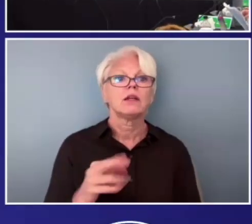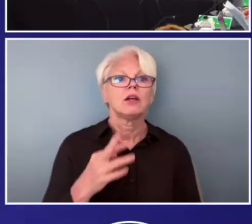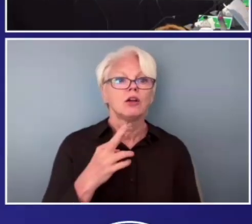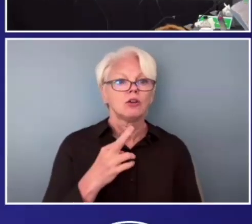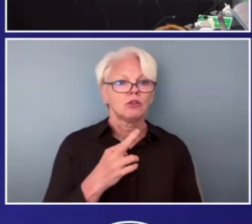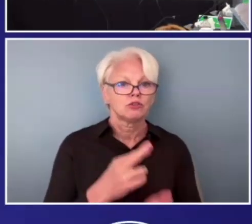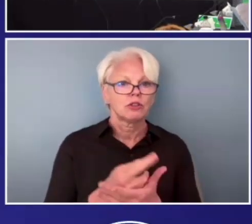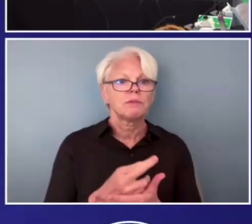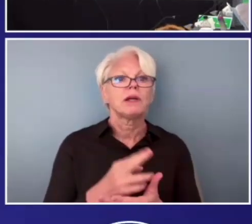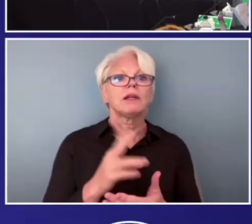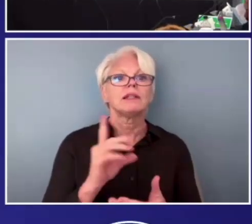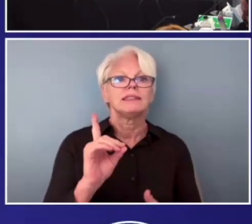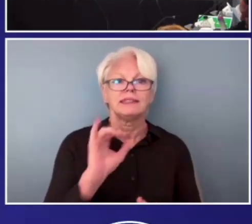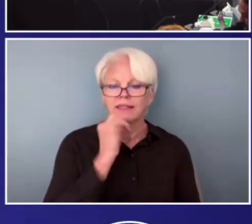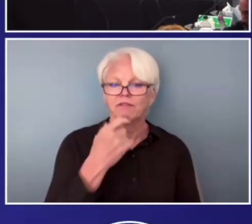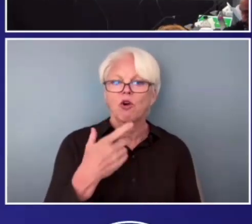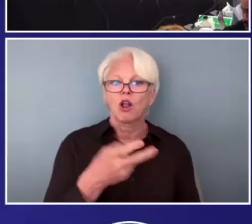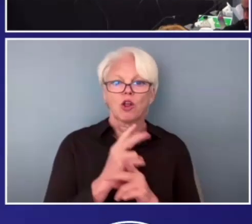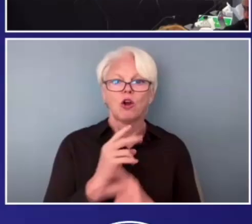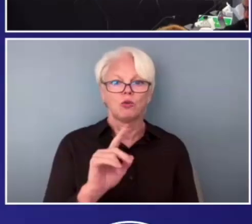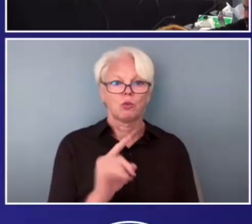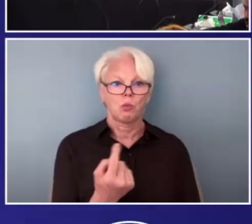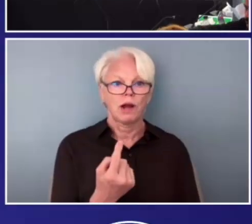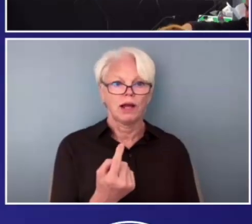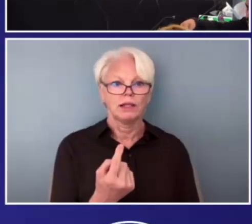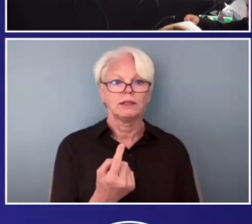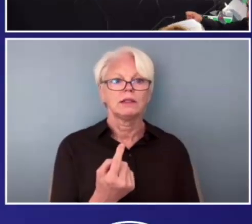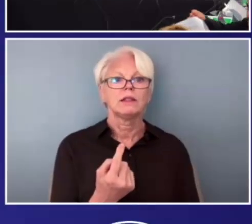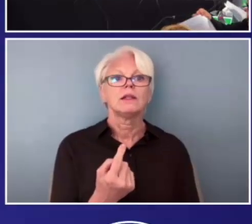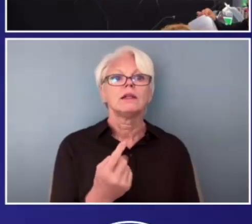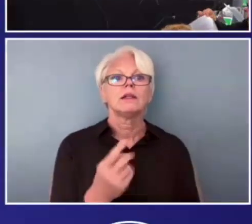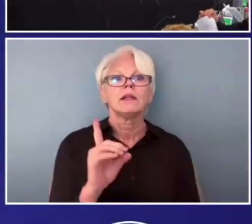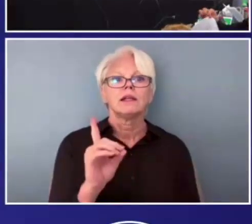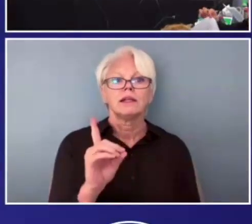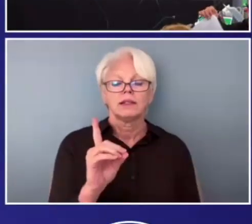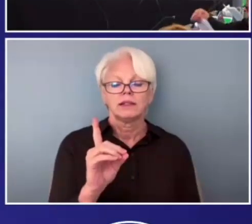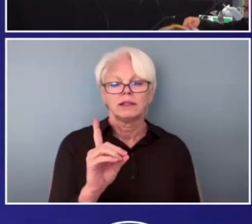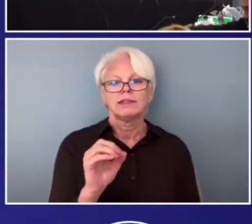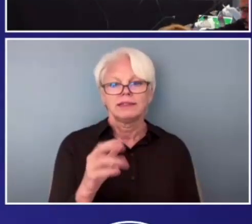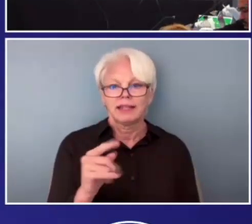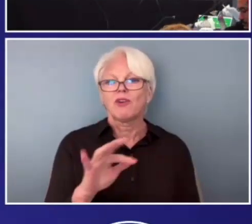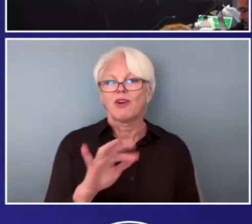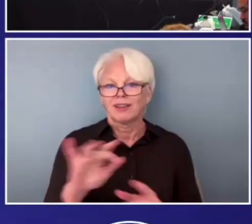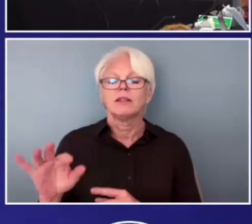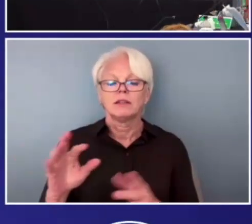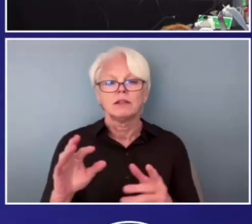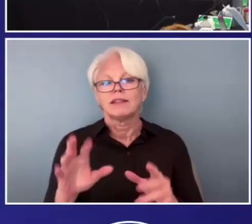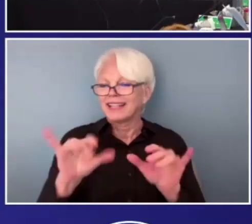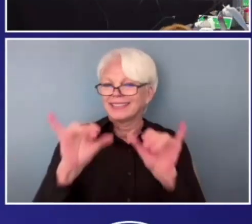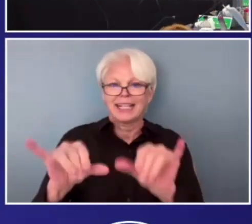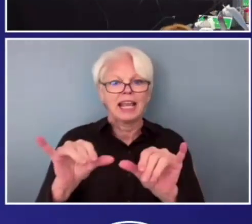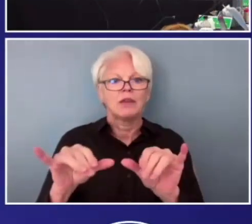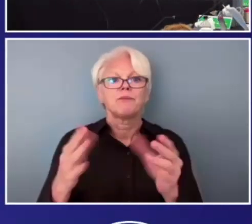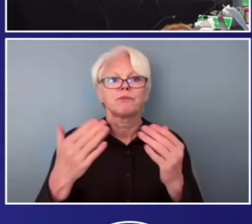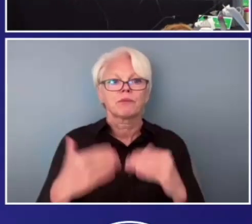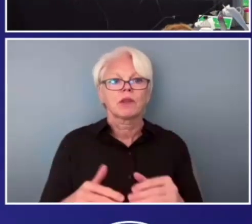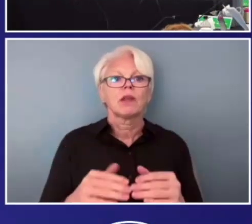defaulted loans, (1) a defaulted loan, except for all of that stays exactly the same. Romanette one, where we say the